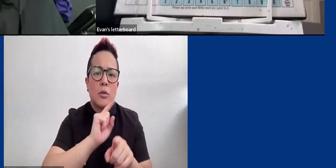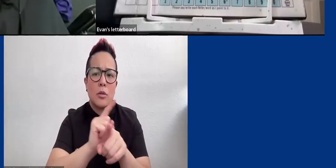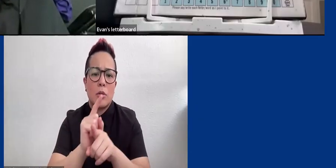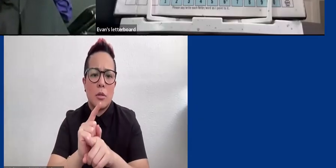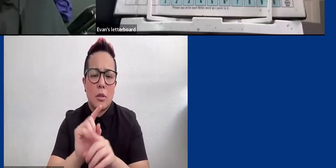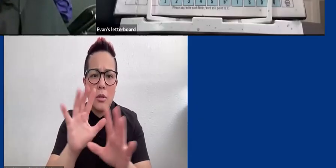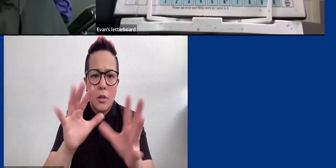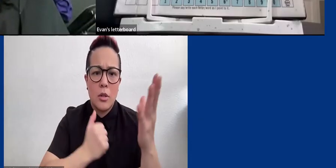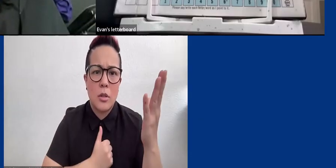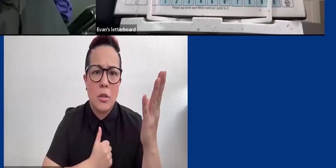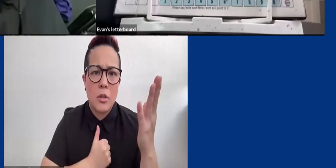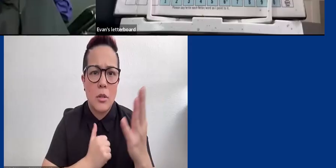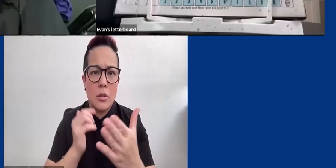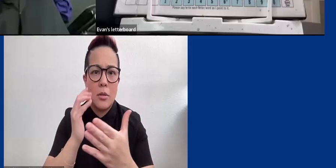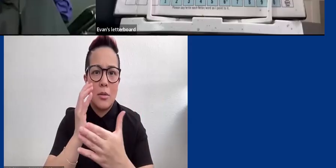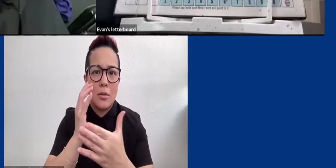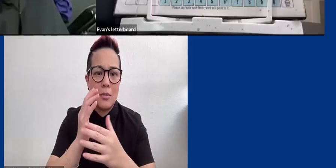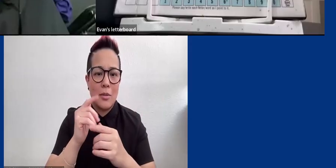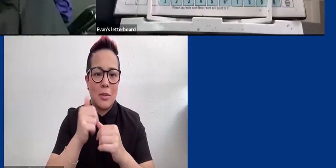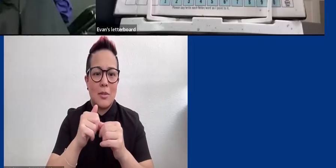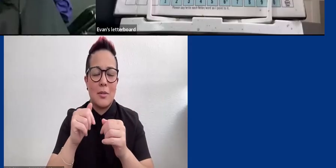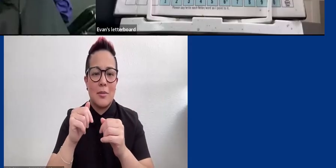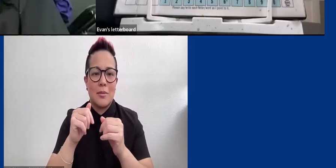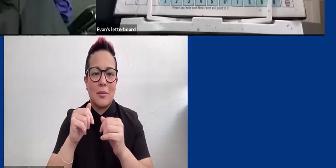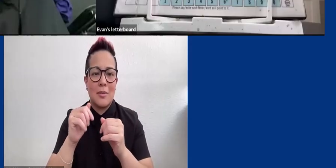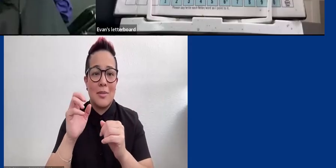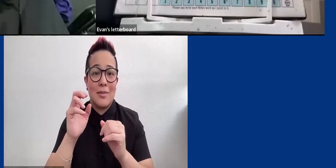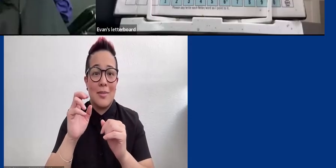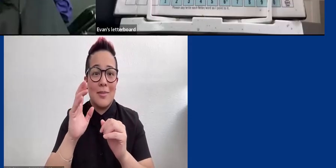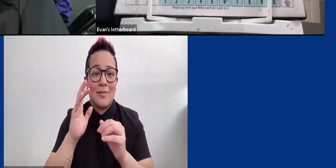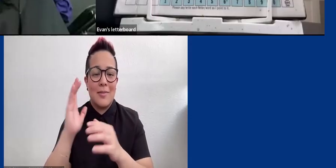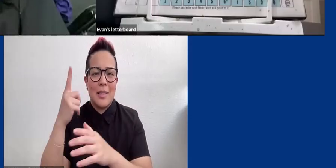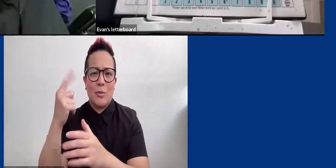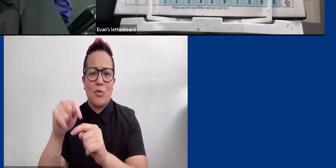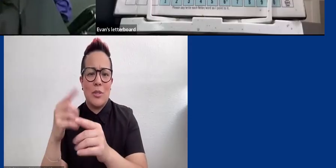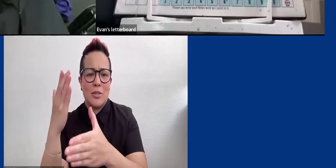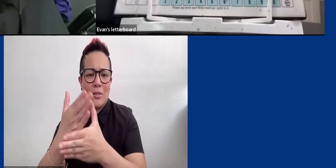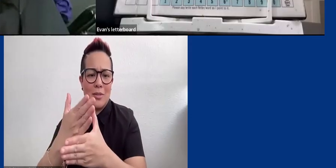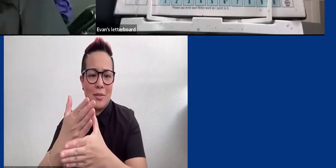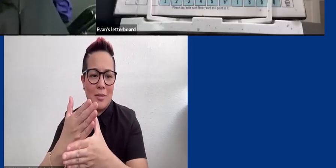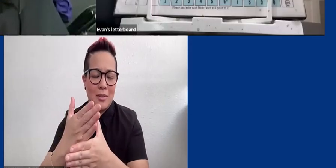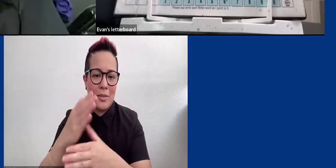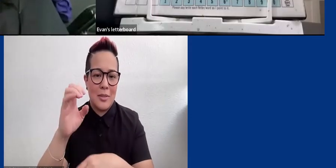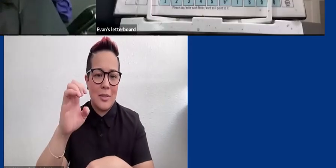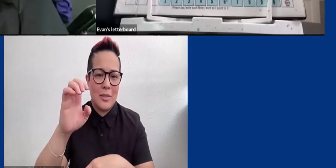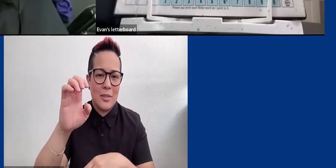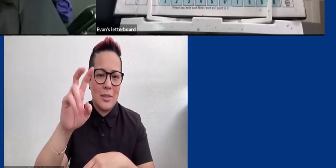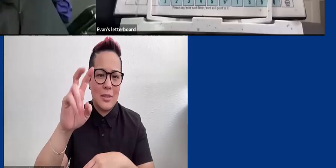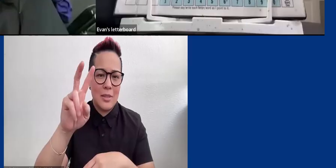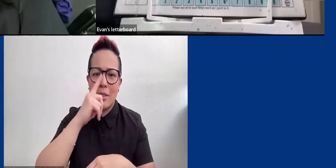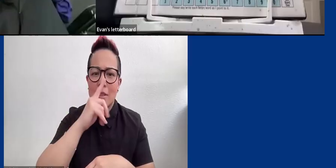because Because every person defines their sexuality in drastically different ways. Evan, can I ask you to speak just a little